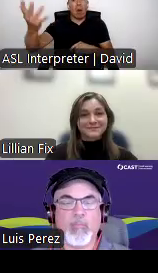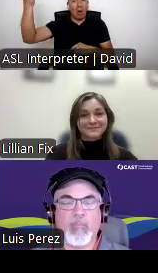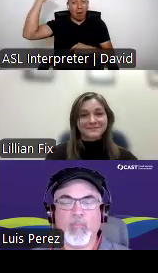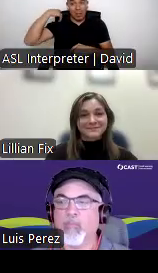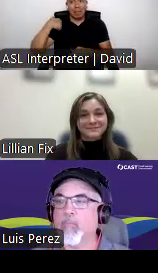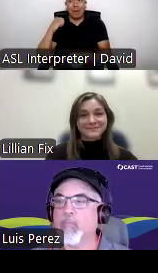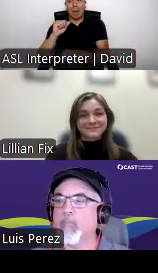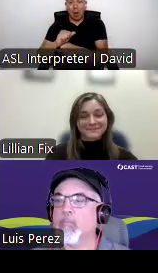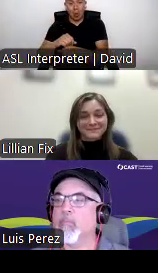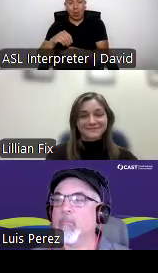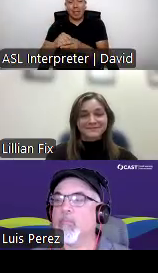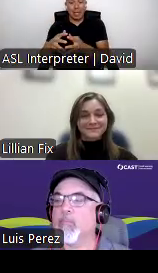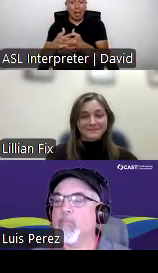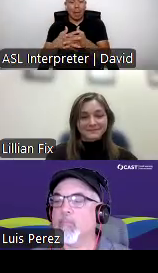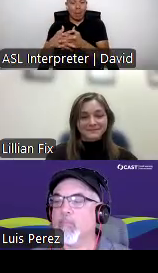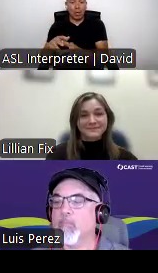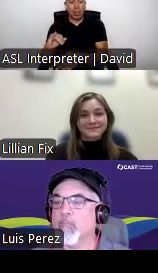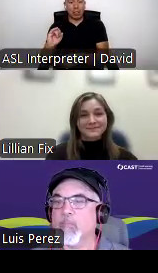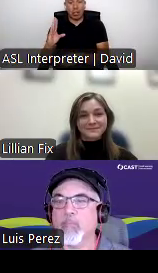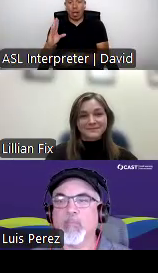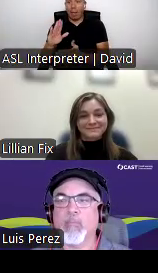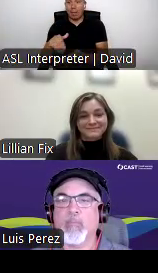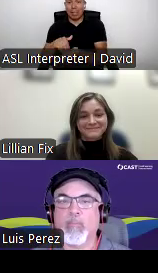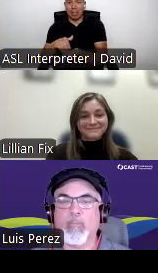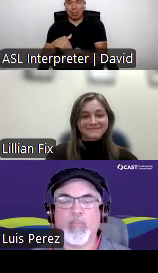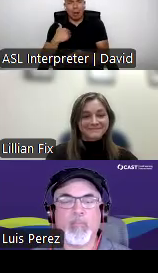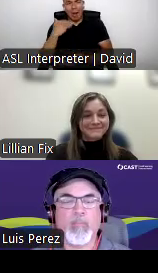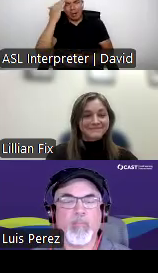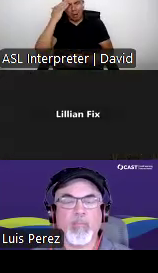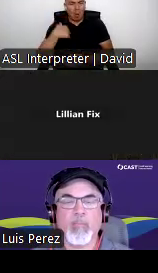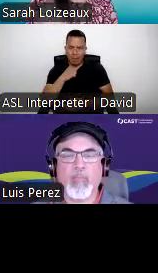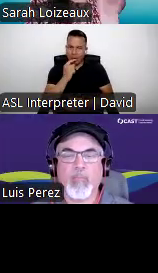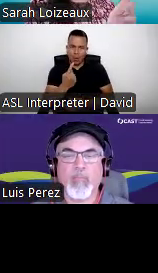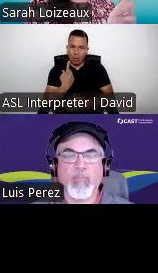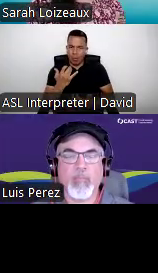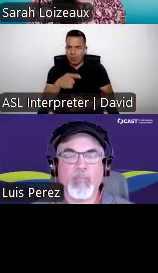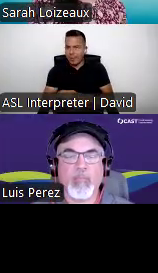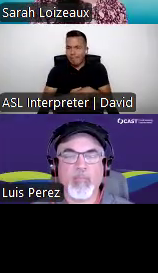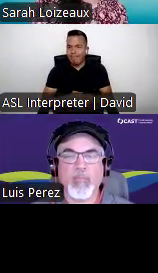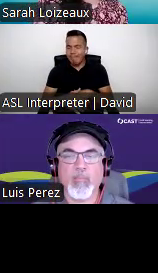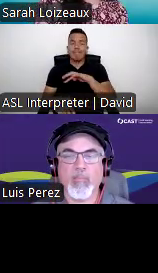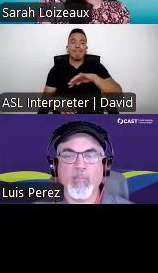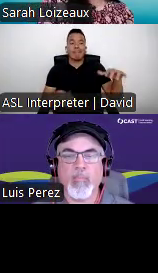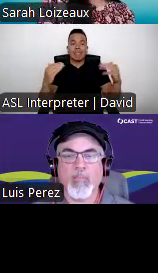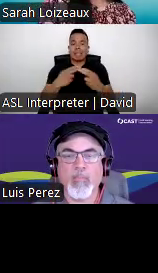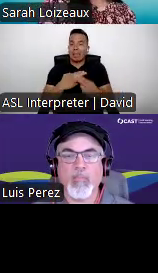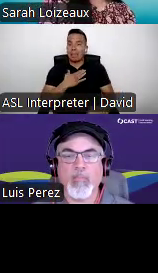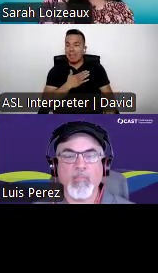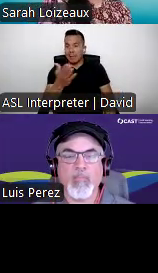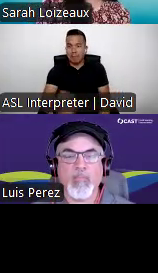Job Center, I imagine I am not the only one. Now, if we go to the next slide, please. I am really